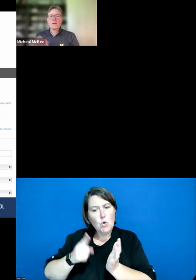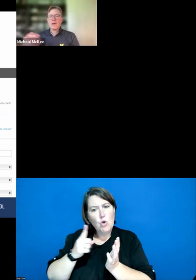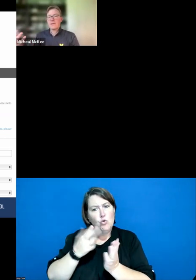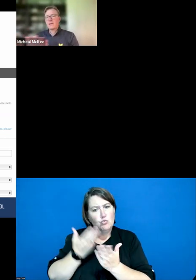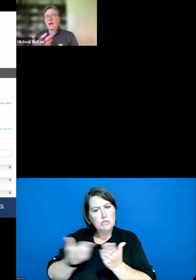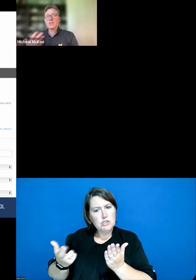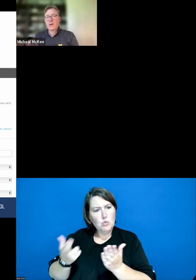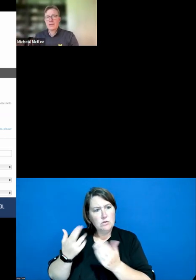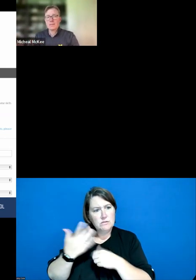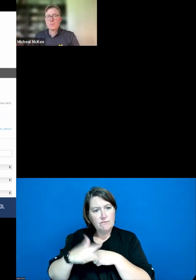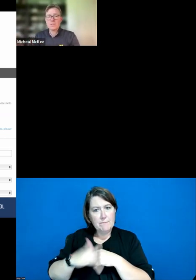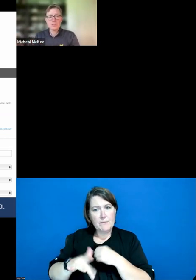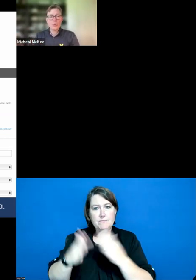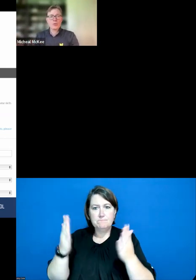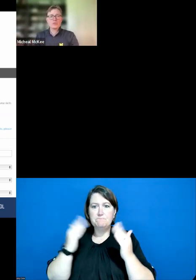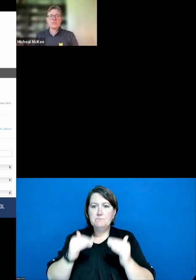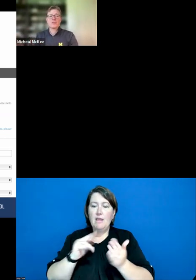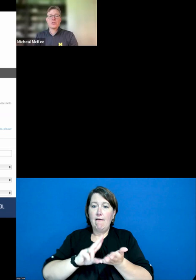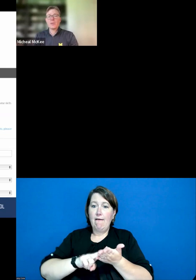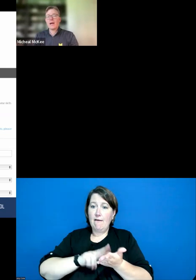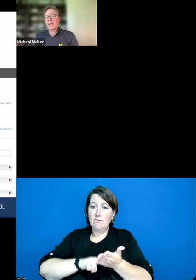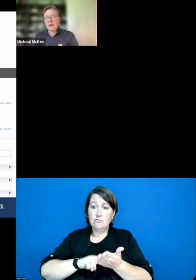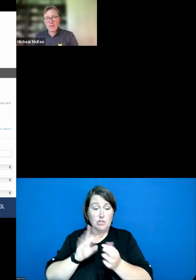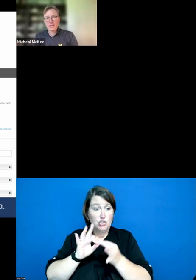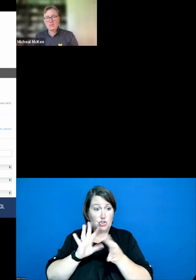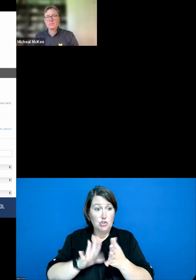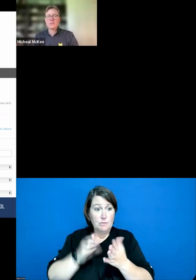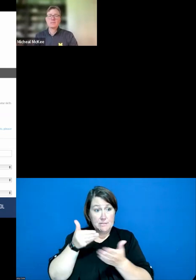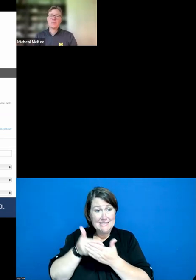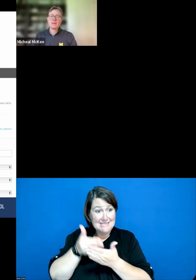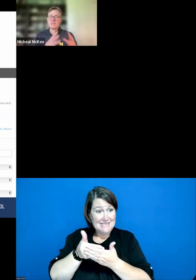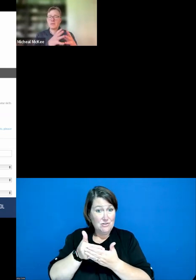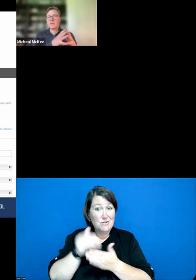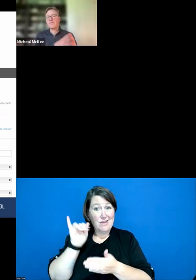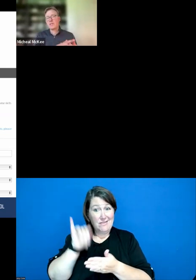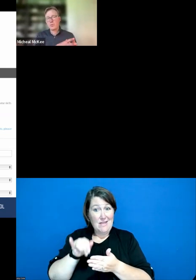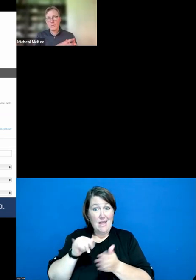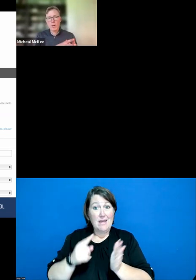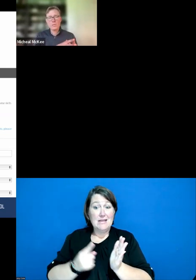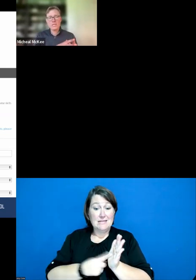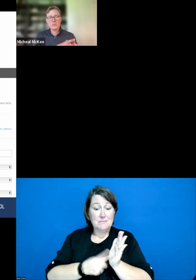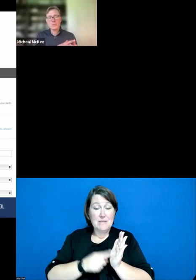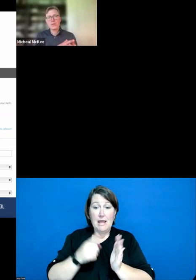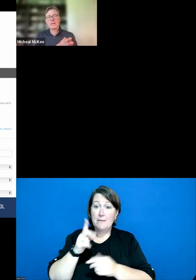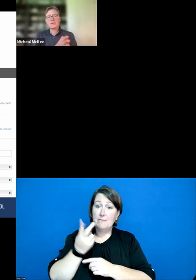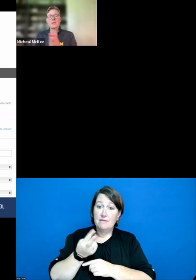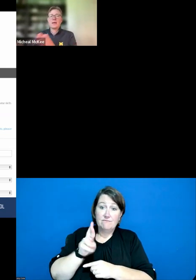And then contracting with interpreters in your nearby area, that sometimes could be video remote interpreting,